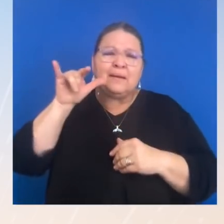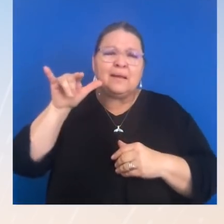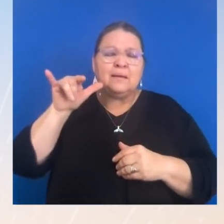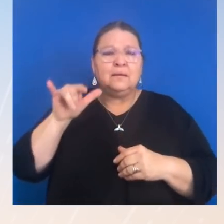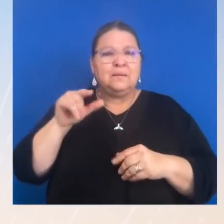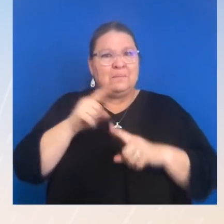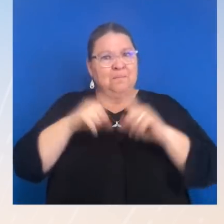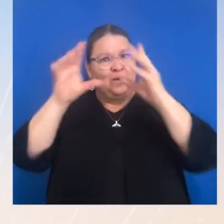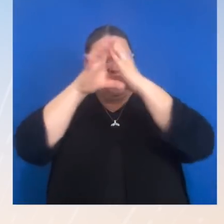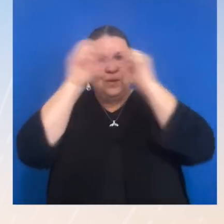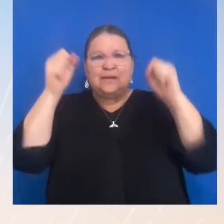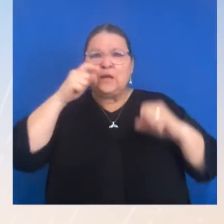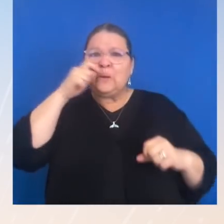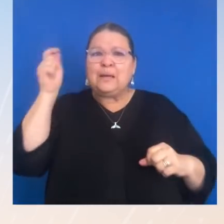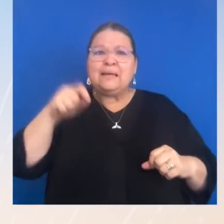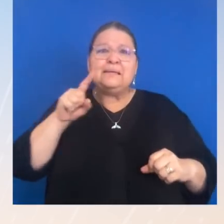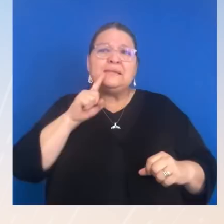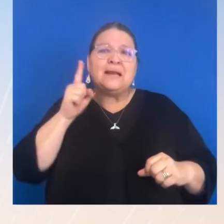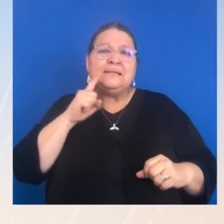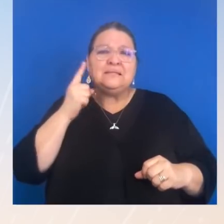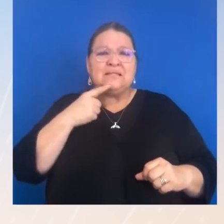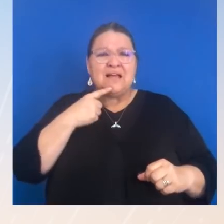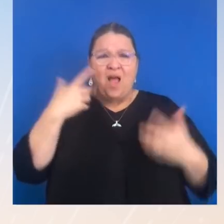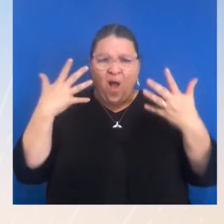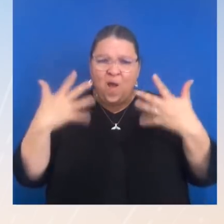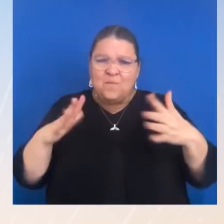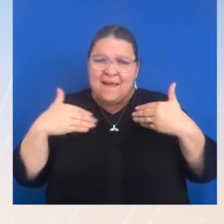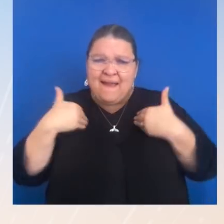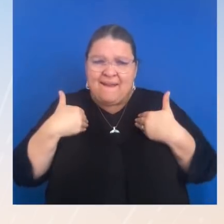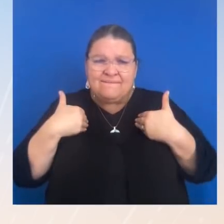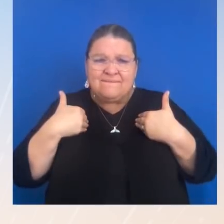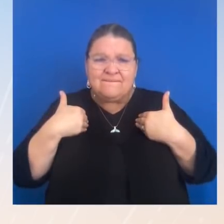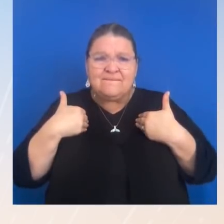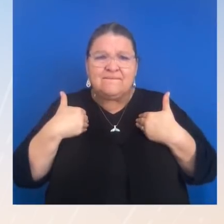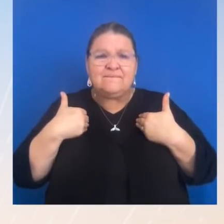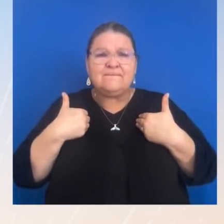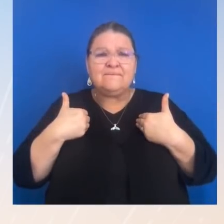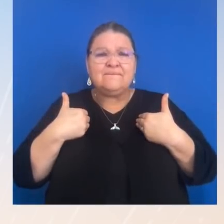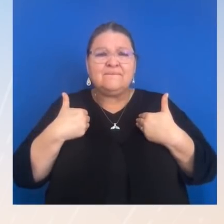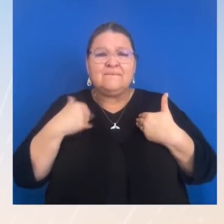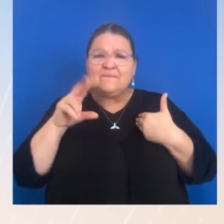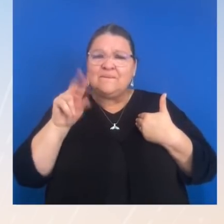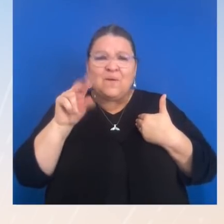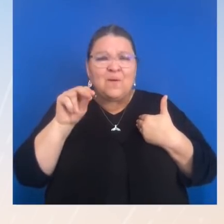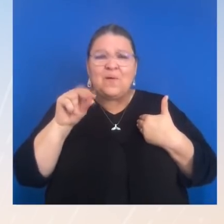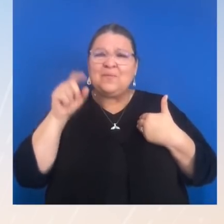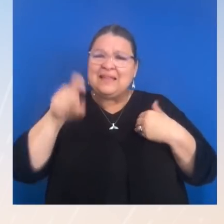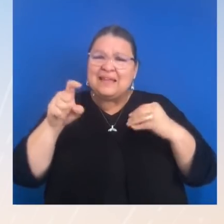So, I guess the question is: How do you square the U.S. assessment with what President Zelenskyy, who is on the ground in Ukraine,